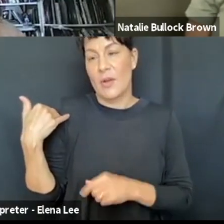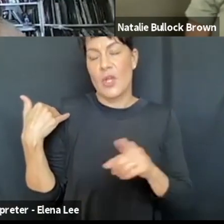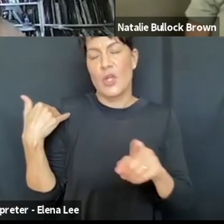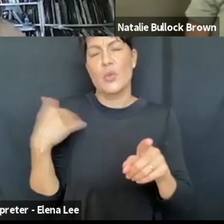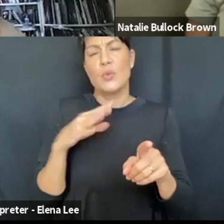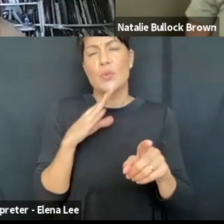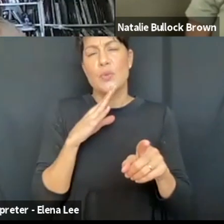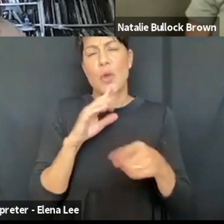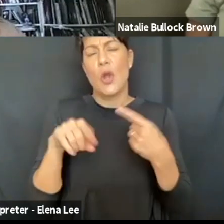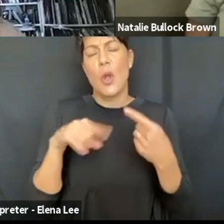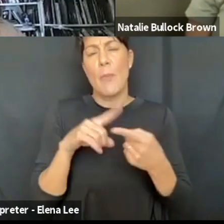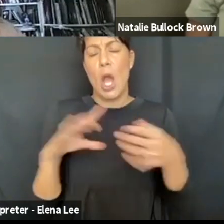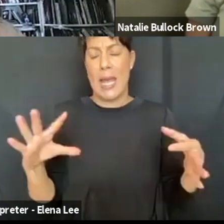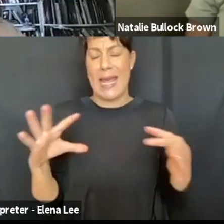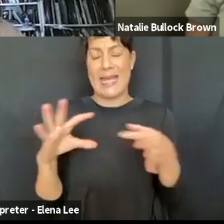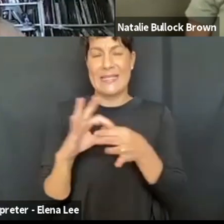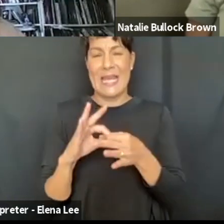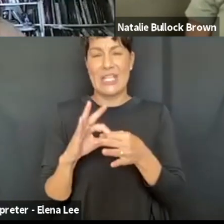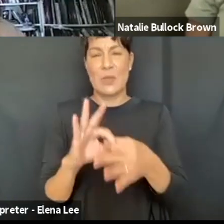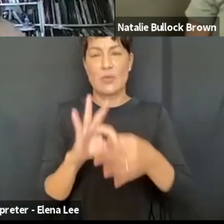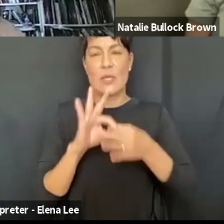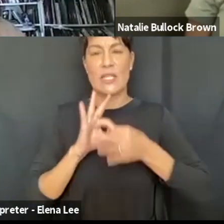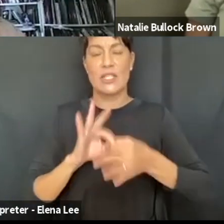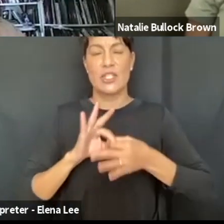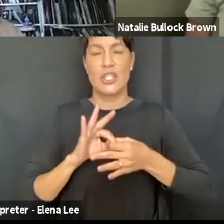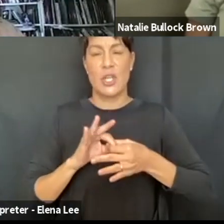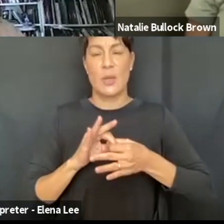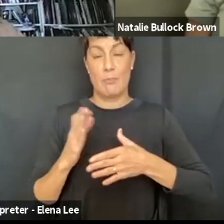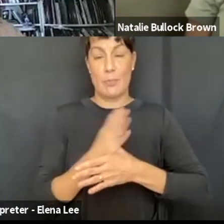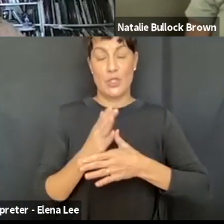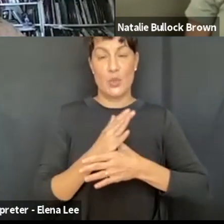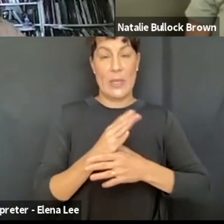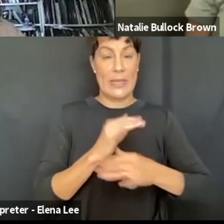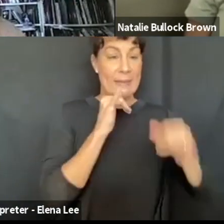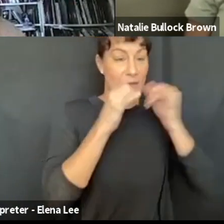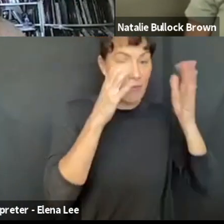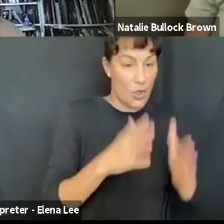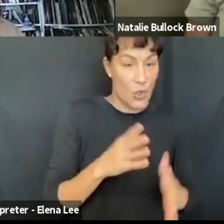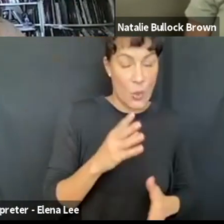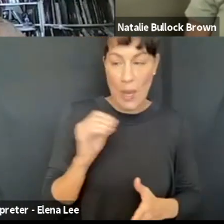that forms between an interviewer and a participant in a film, and that is confusing.